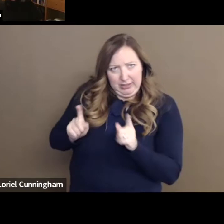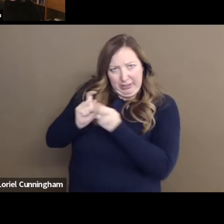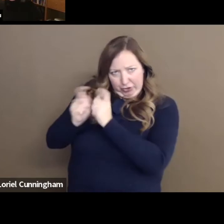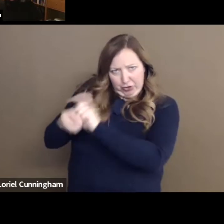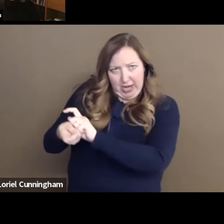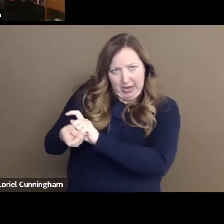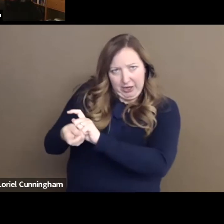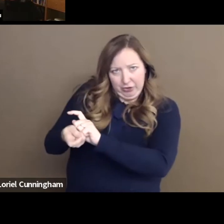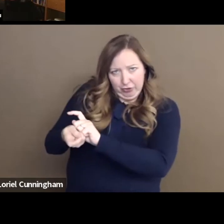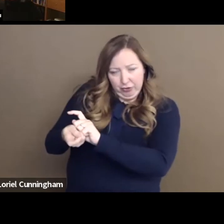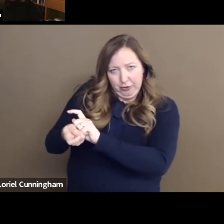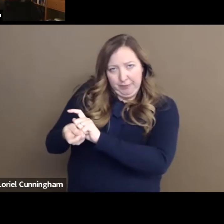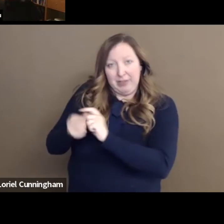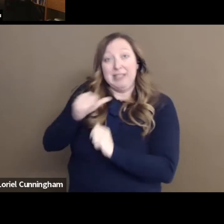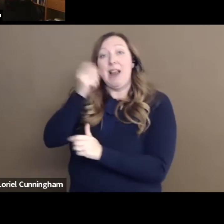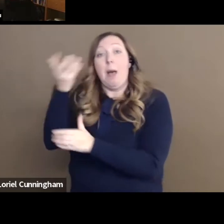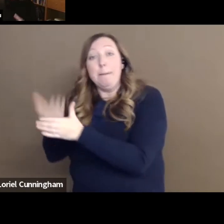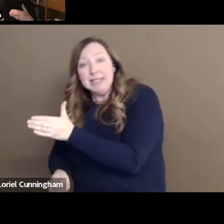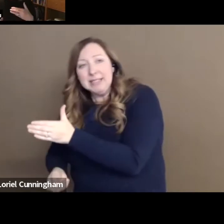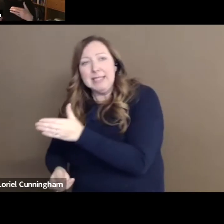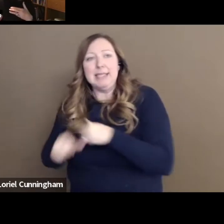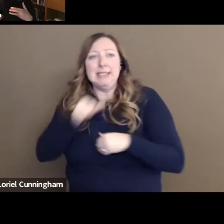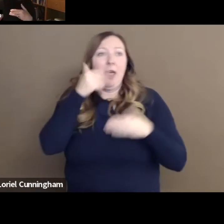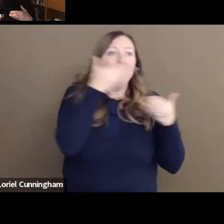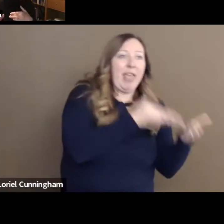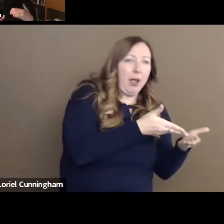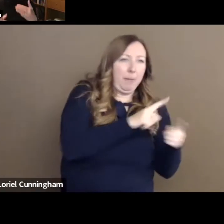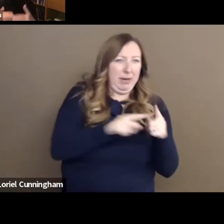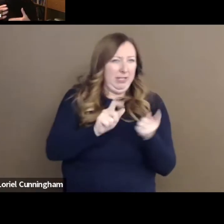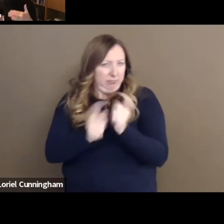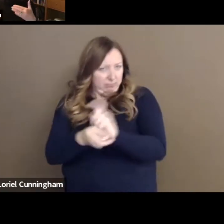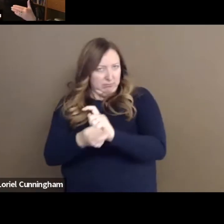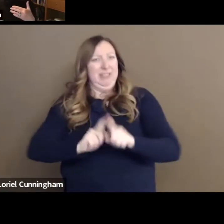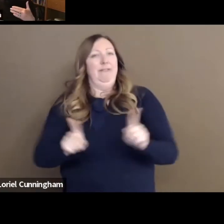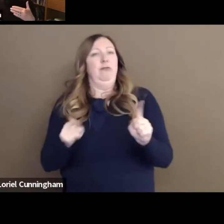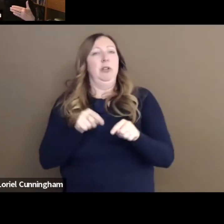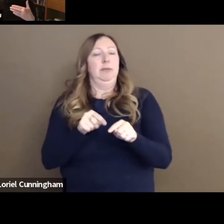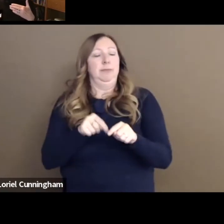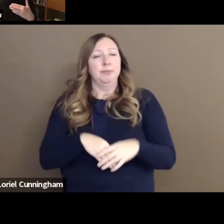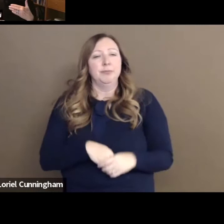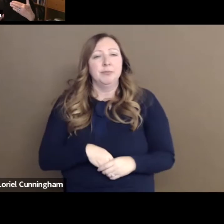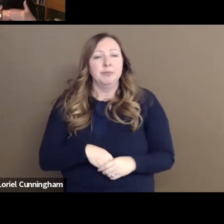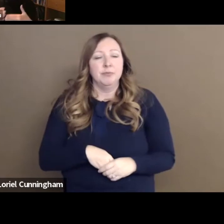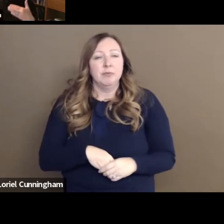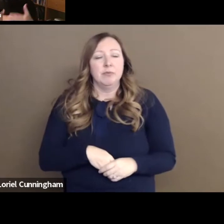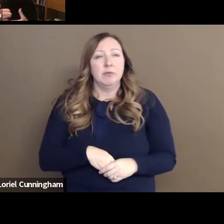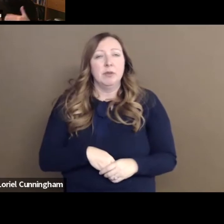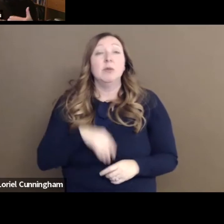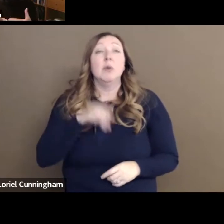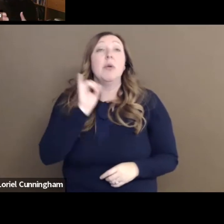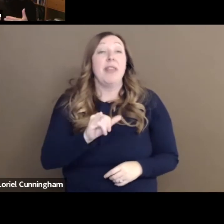and this would be the idea that when the genes take their effects